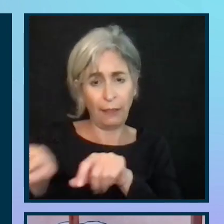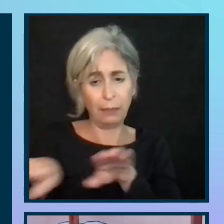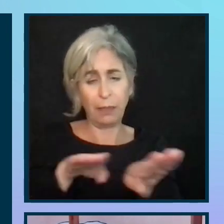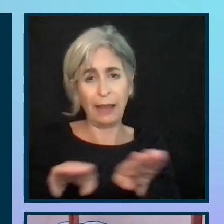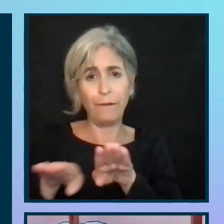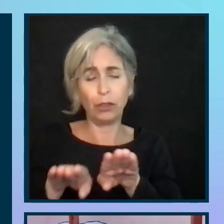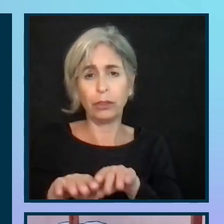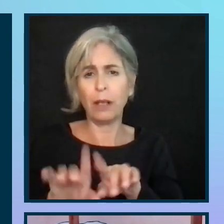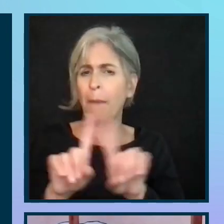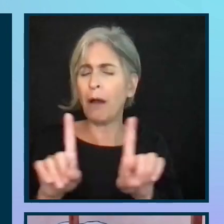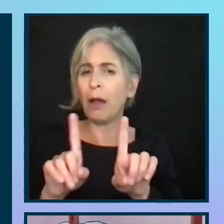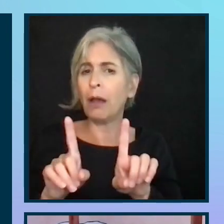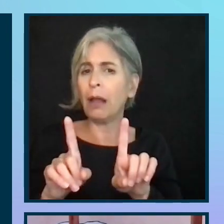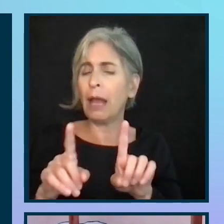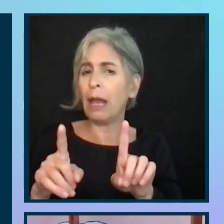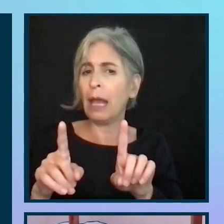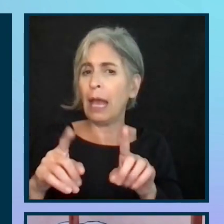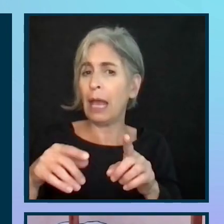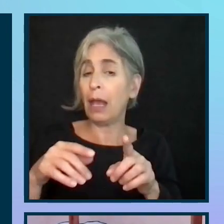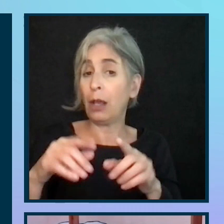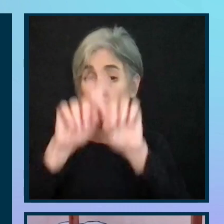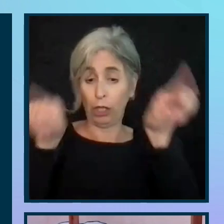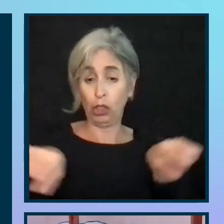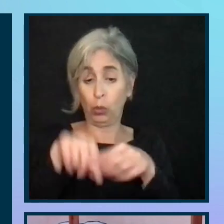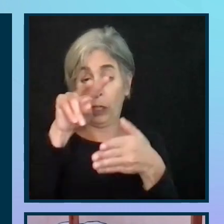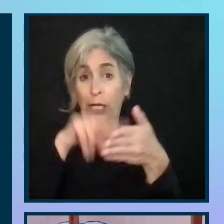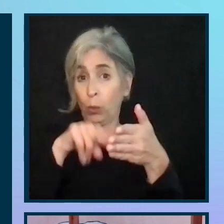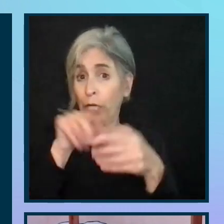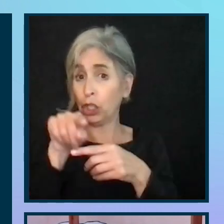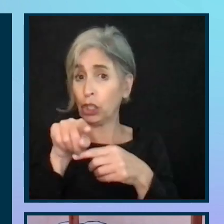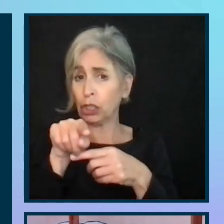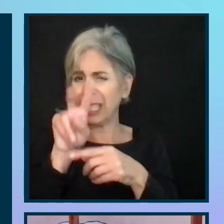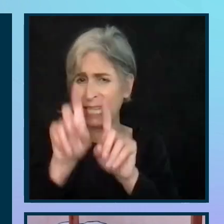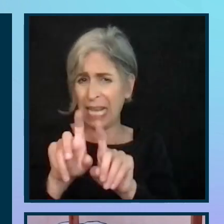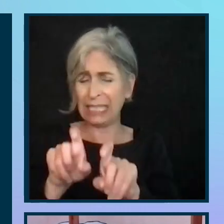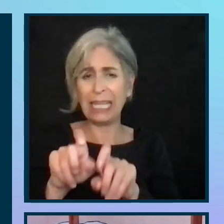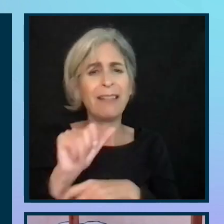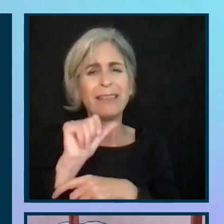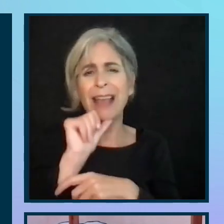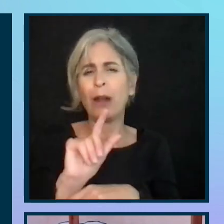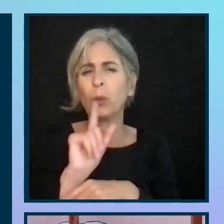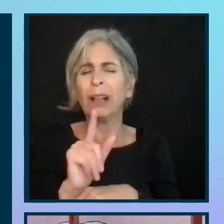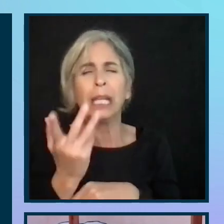but when it comes to screen reader testing, there's not really a screen reader driver